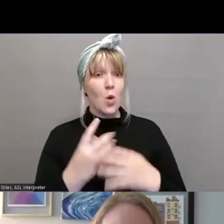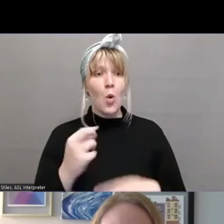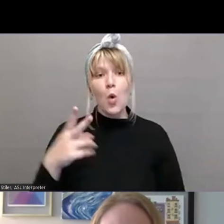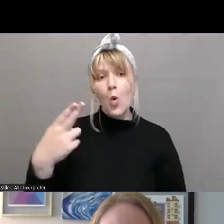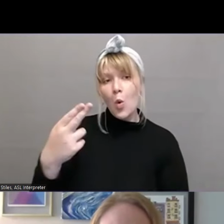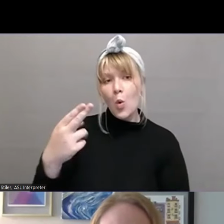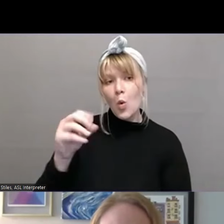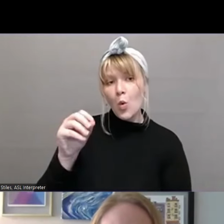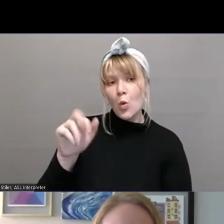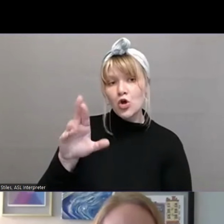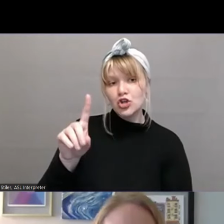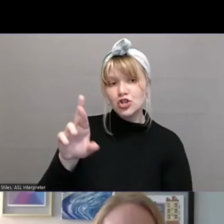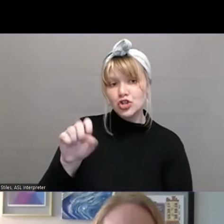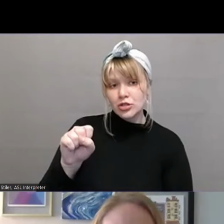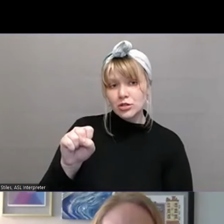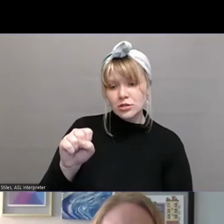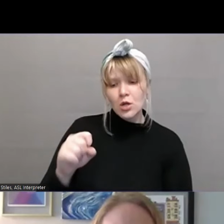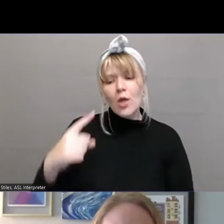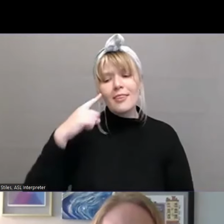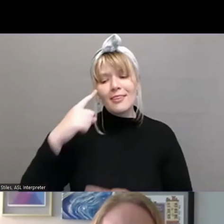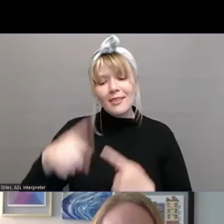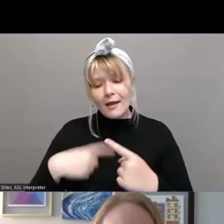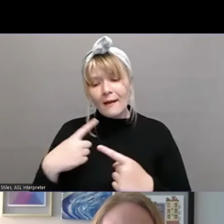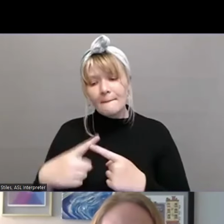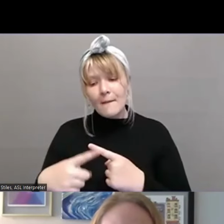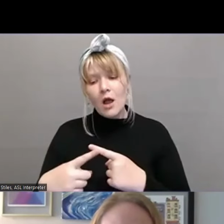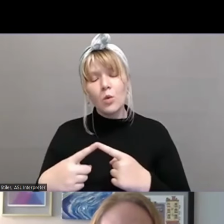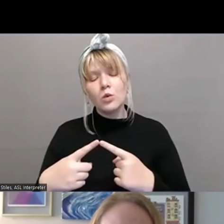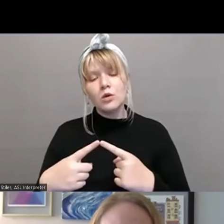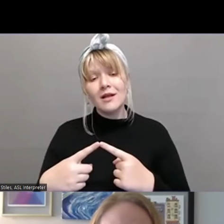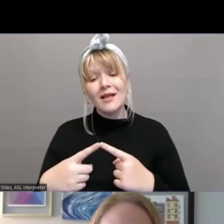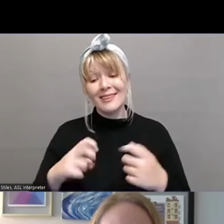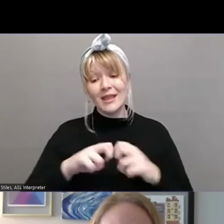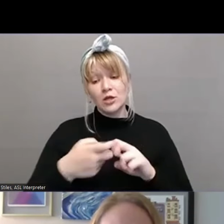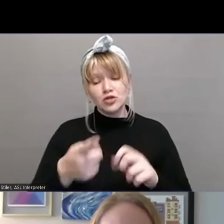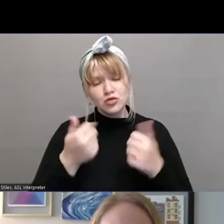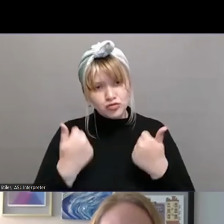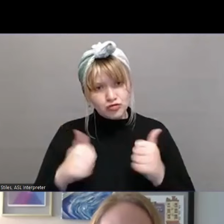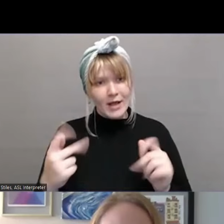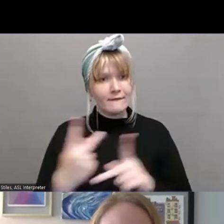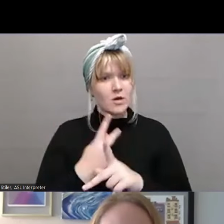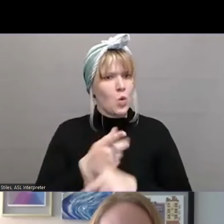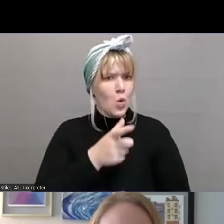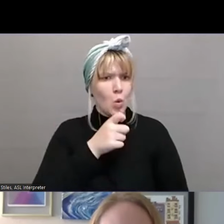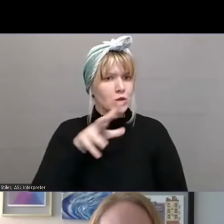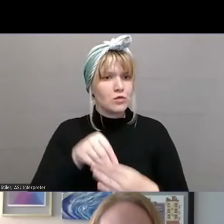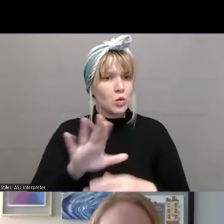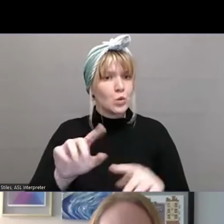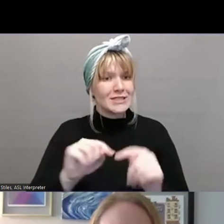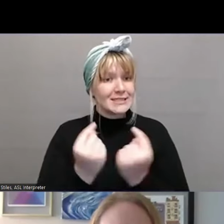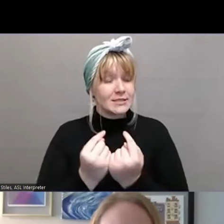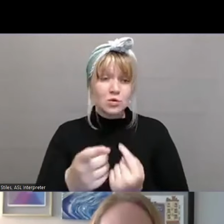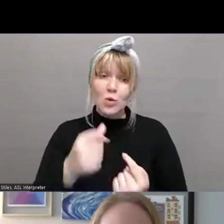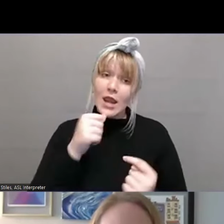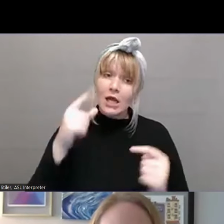So just think about the issues you’re trying to tackle and who's on your team because you're not expected to be expert over everything.